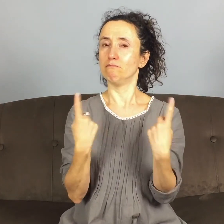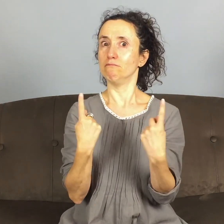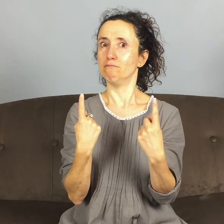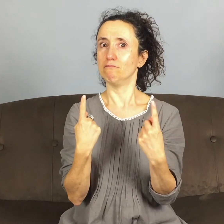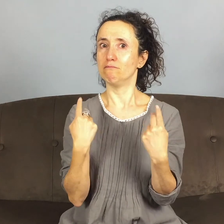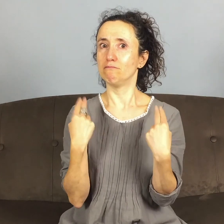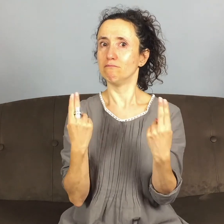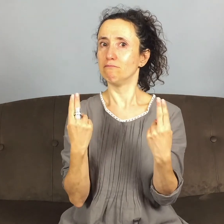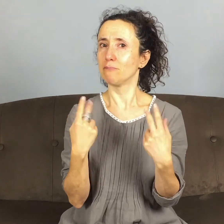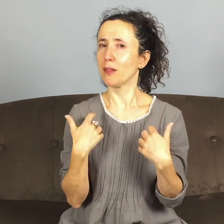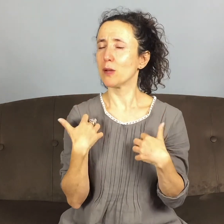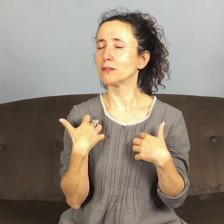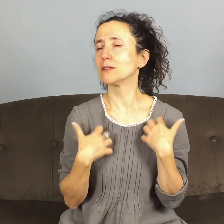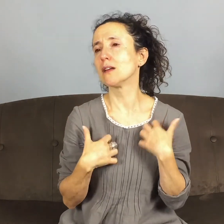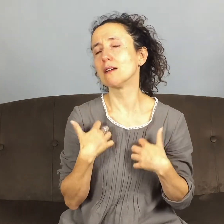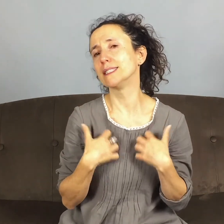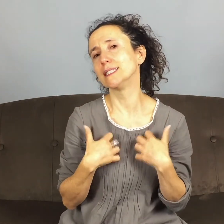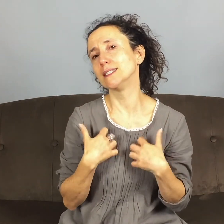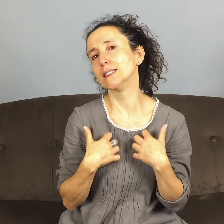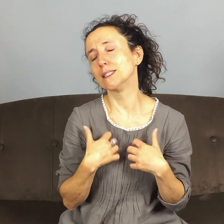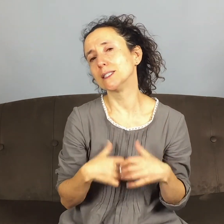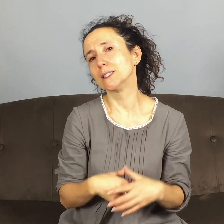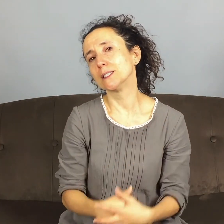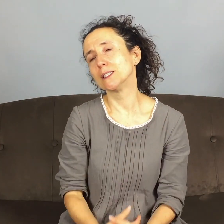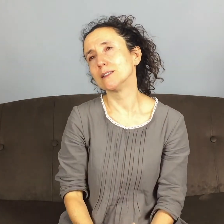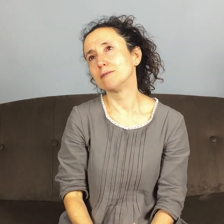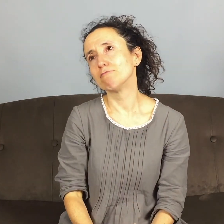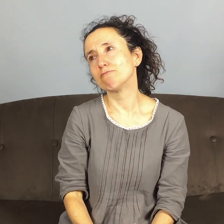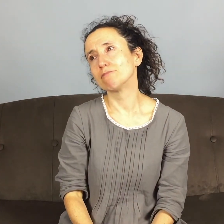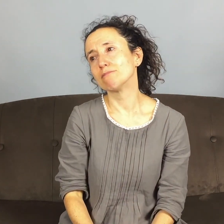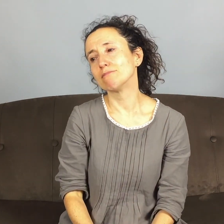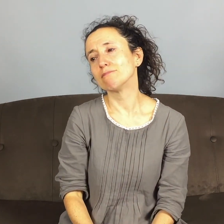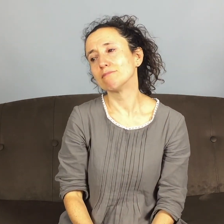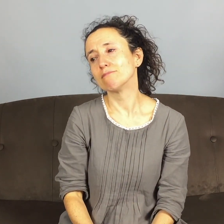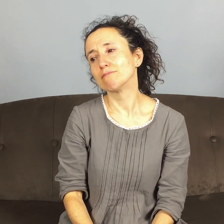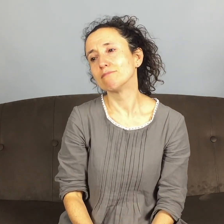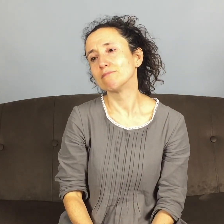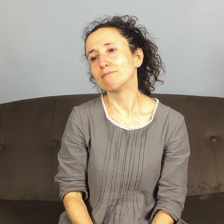our production these roles are reversed and we are doing something different, which is exciting to see.